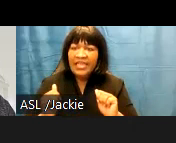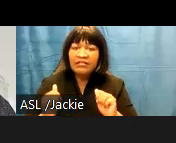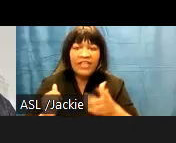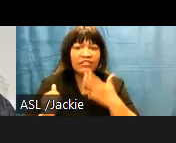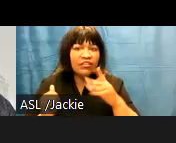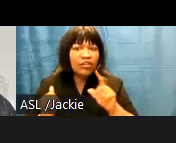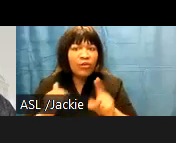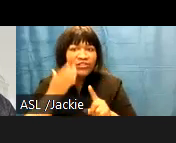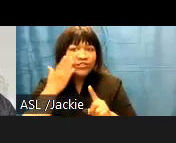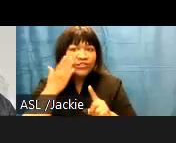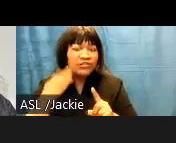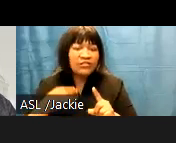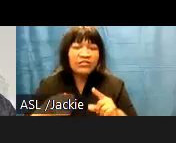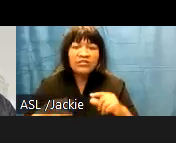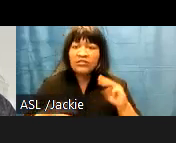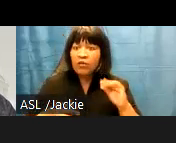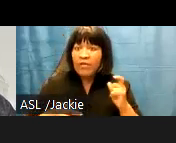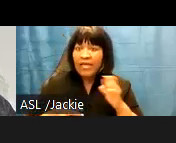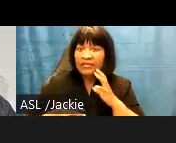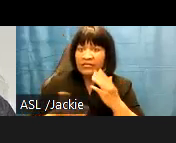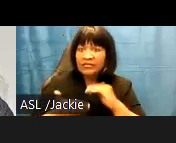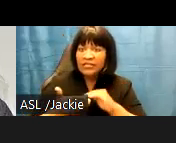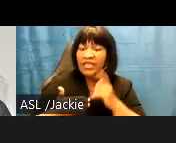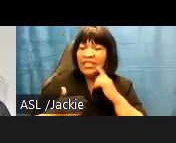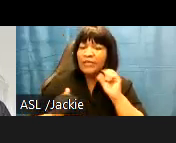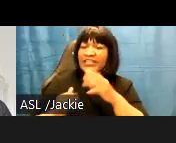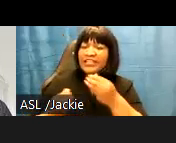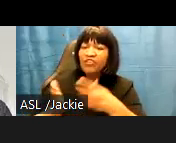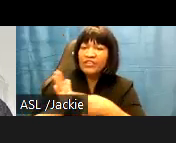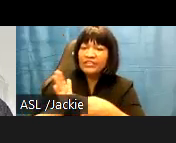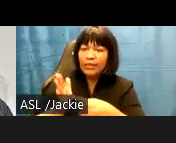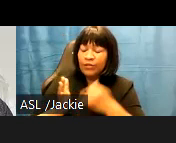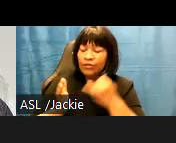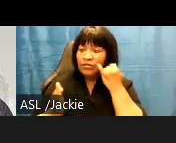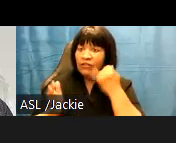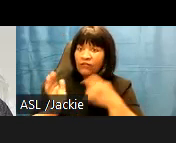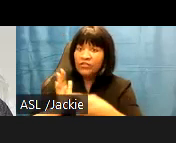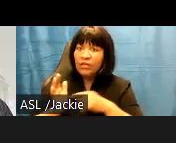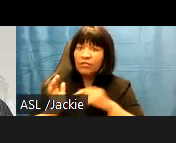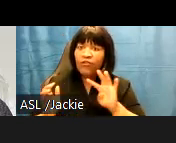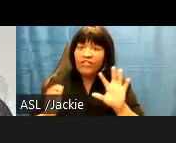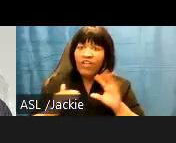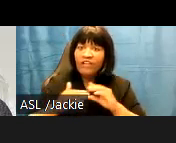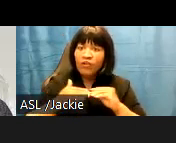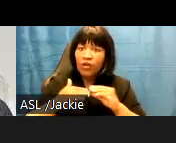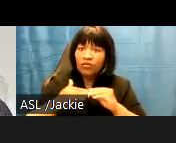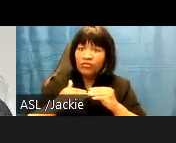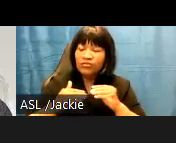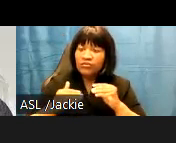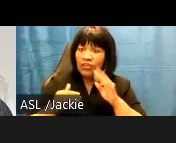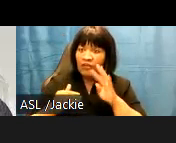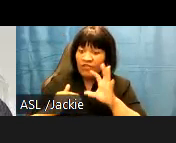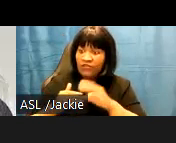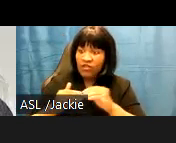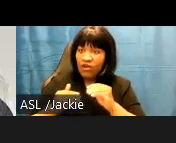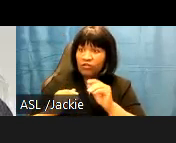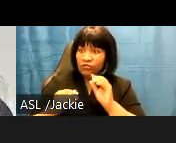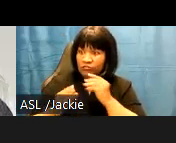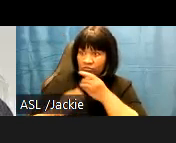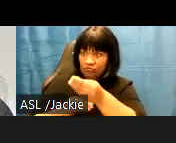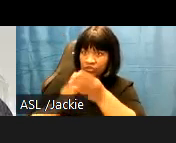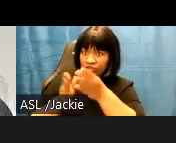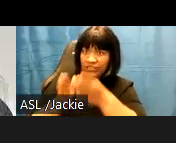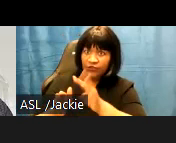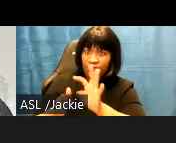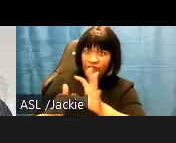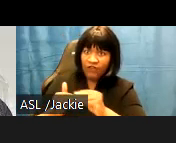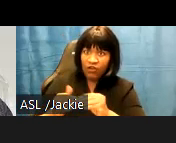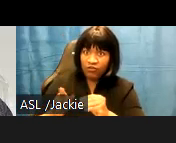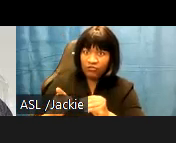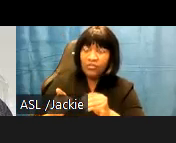Can I throw out as an example, let's say $45 Goes to the individual, but the organization